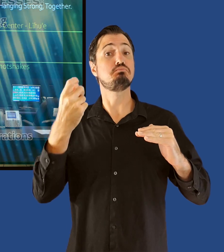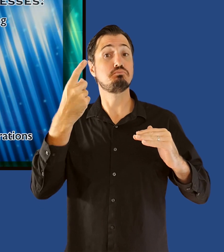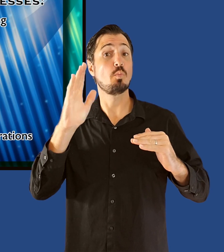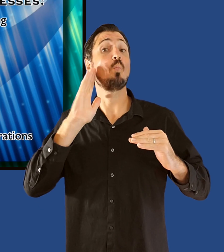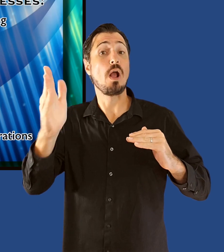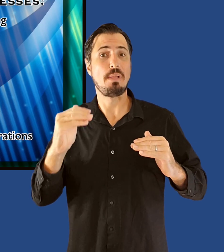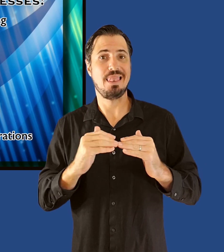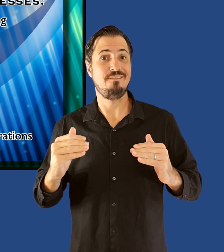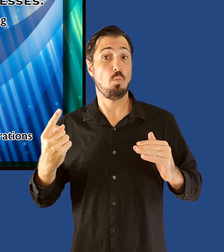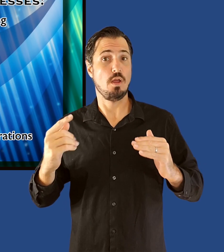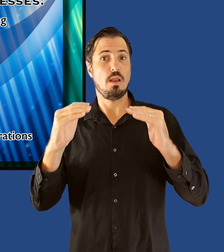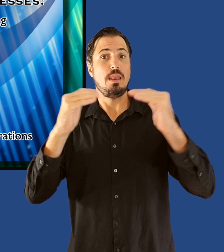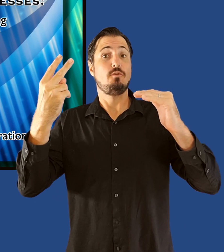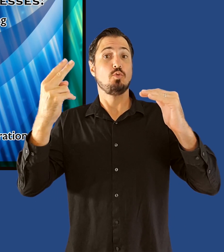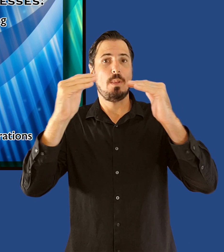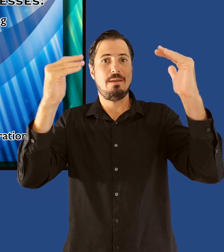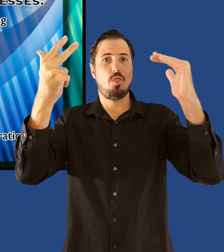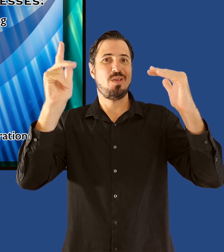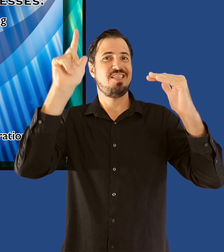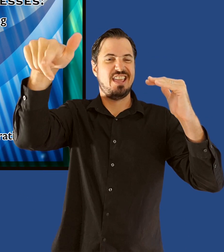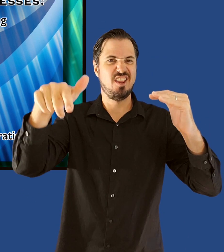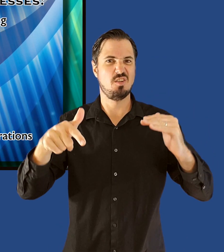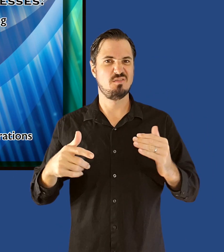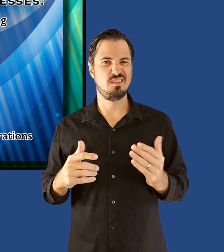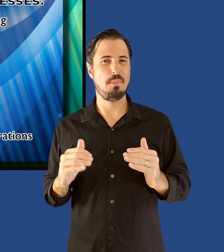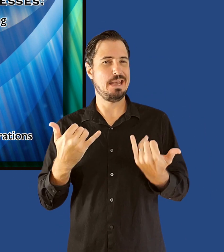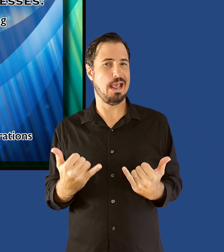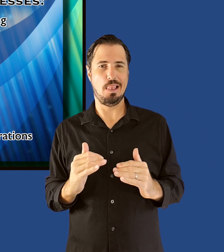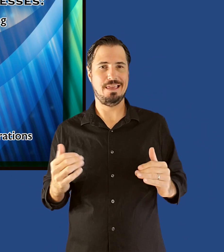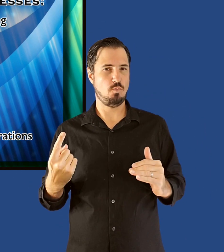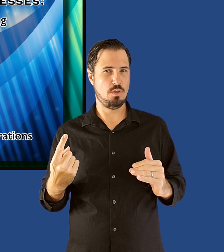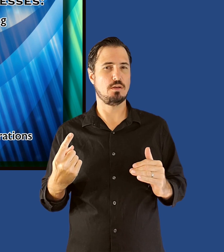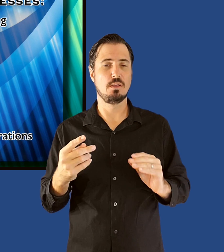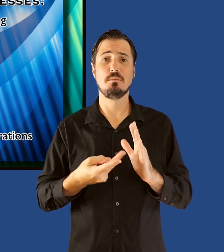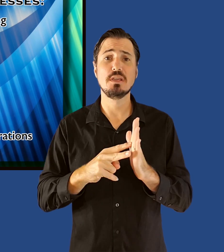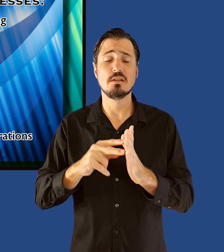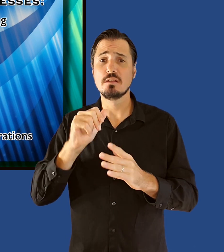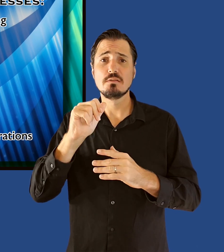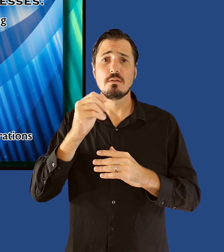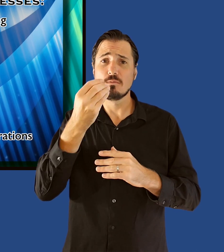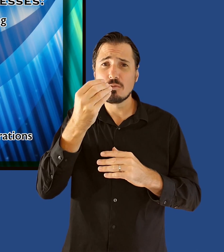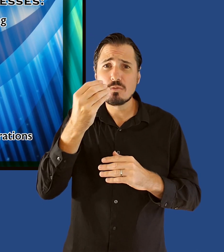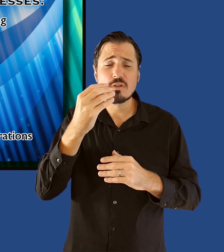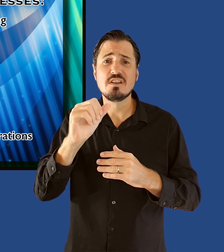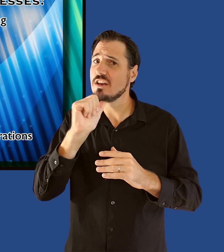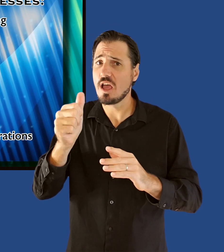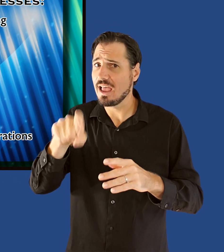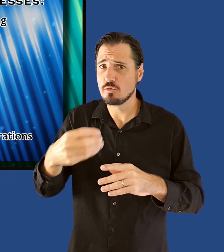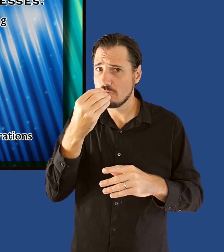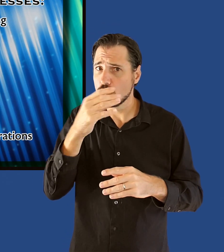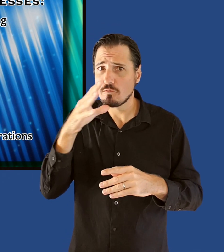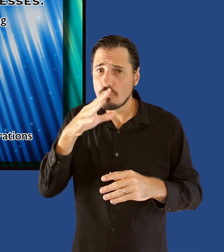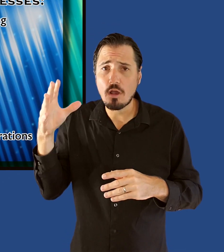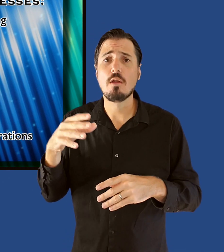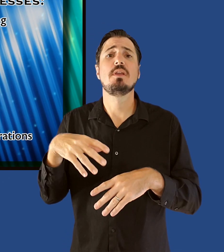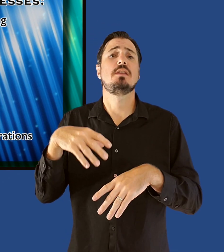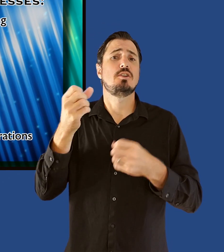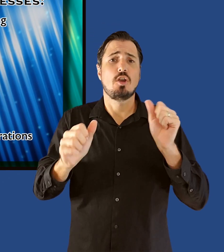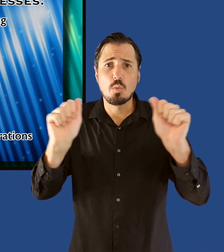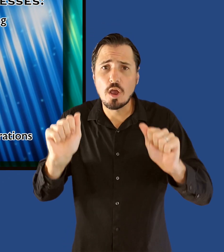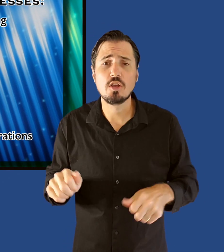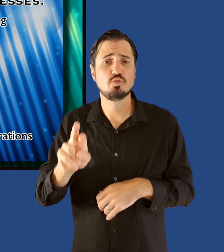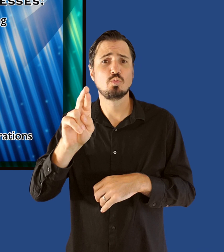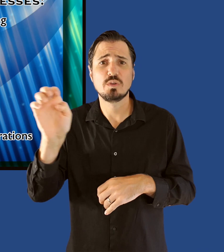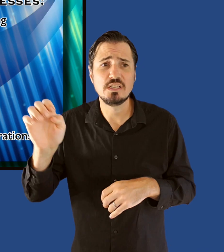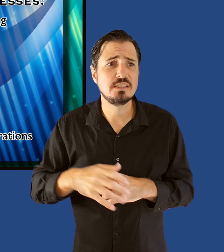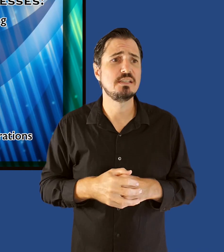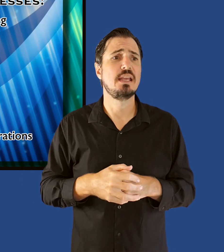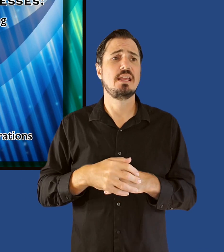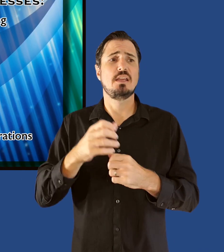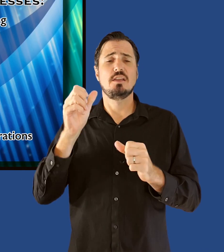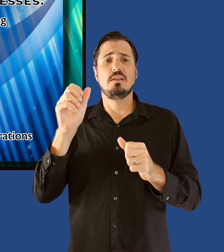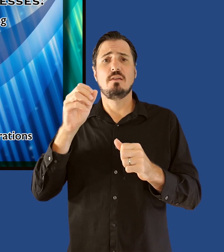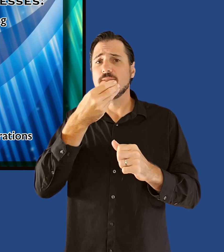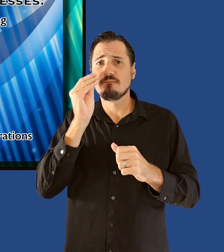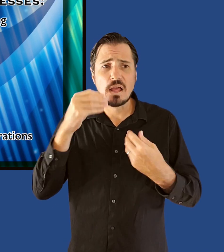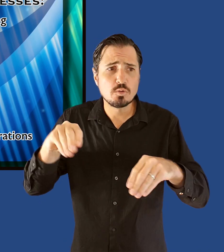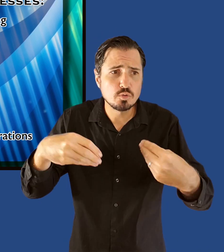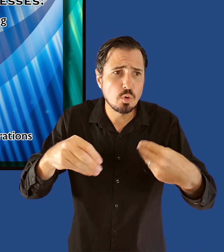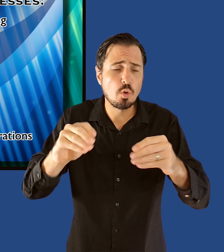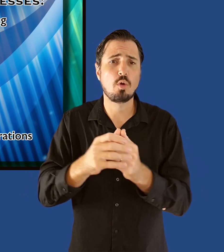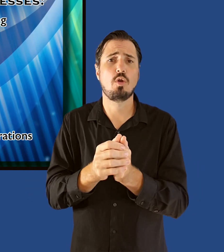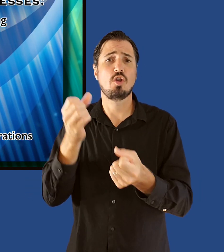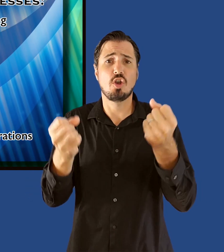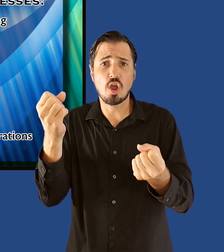non-food farming and landscaping, florists, auto dealers, car washes, real estate, apparel and electronics stores, shopping centers, pet grooming, and wholesale and warehousing operations.